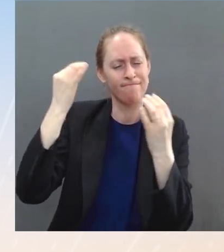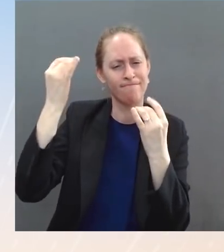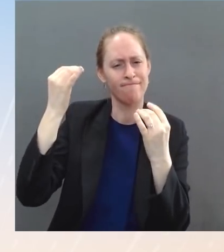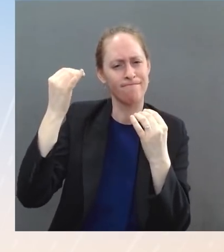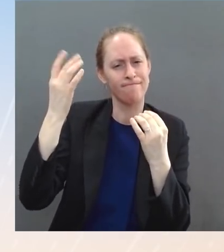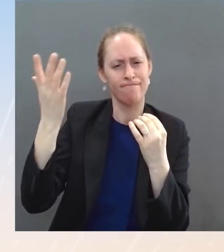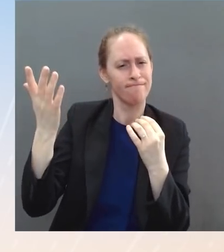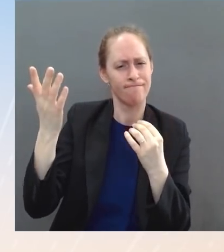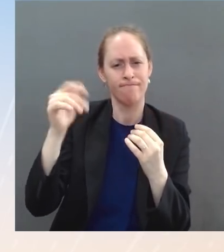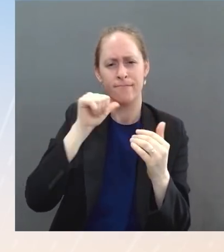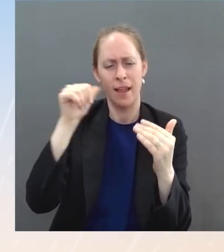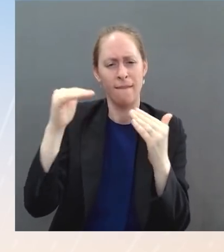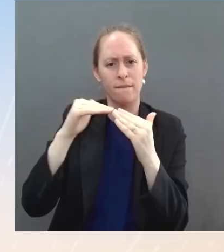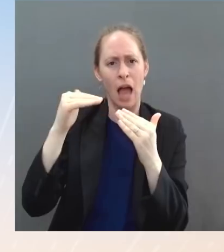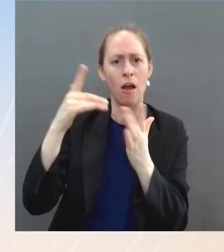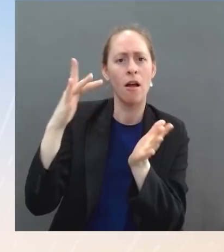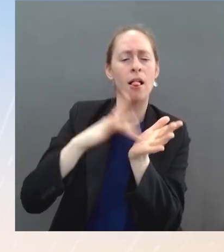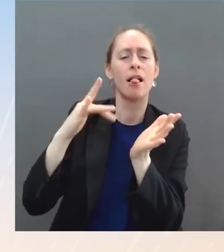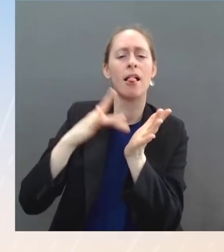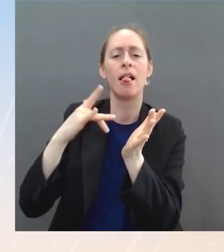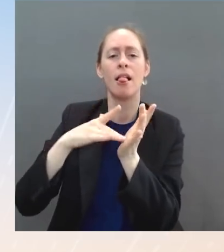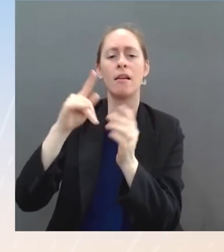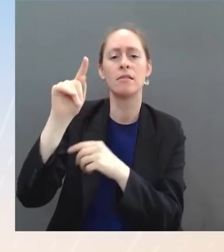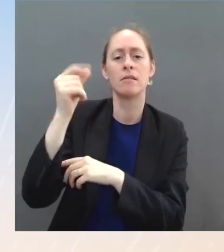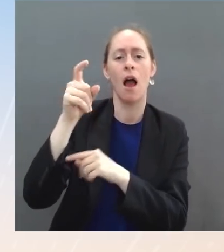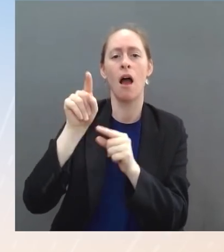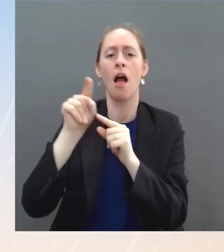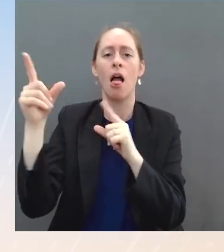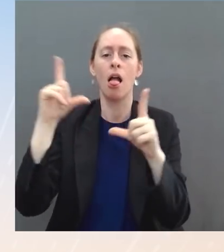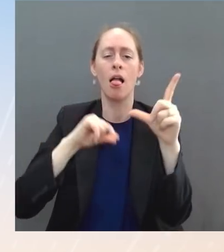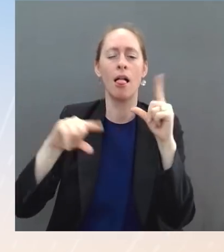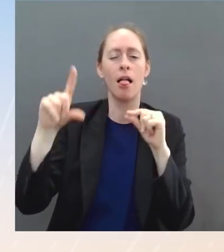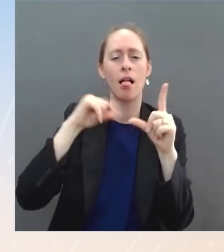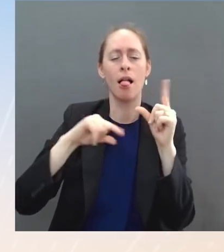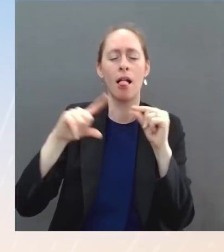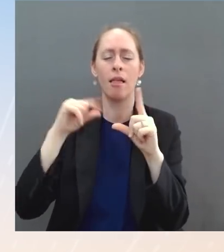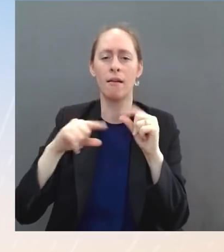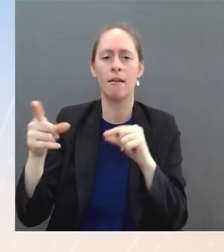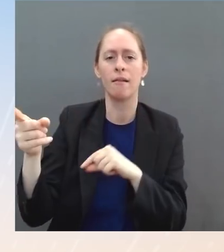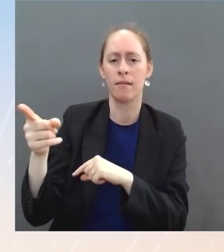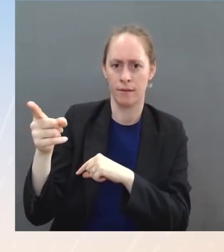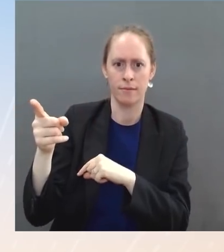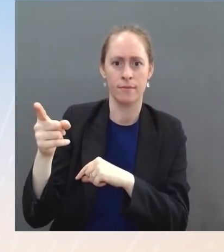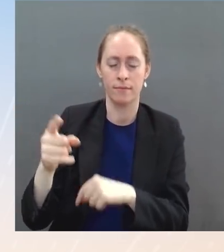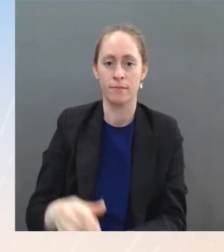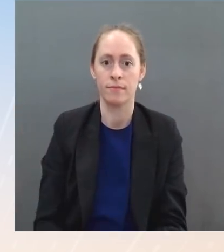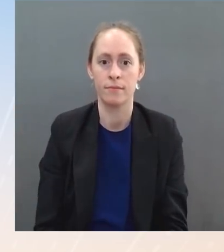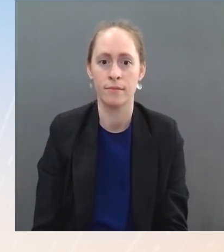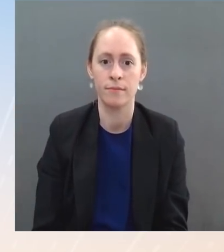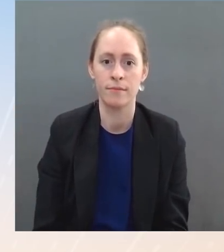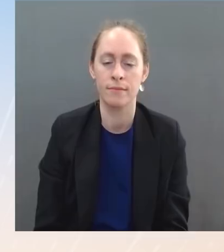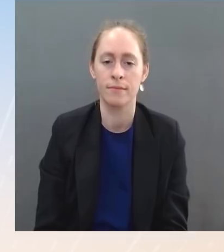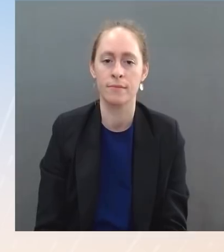enhancing investments. And, really, what it does -- to get into the nitty gritty of it -- is, you know, right now, the super wealthy -- billionaires --